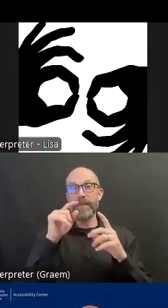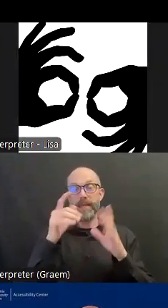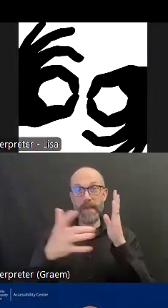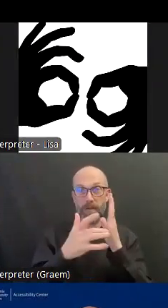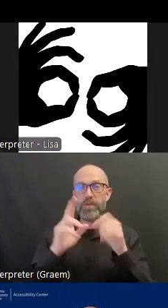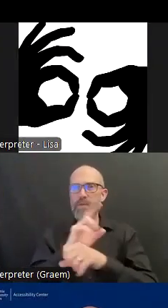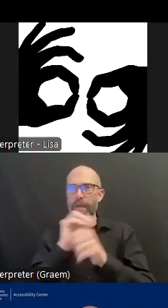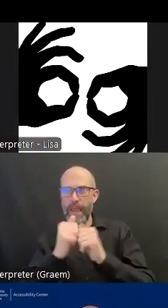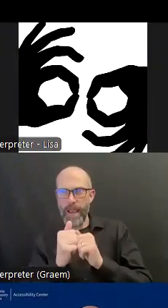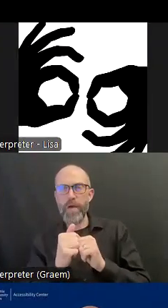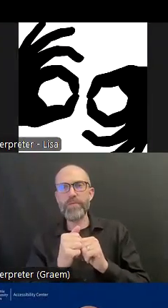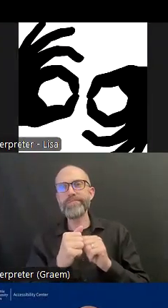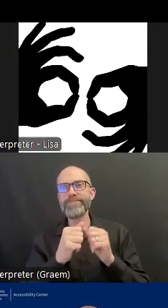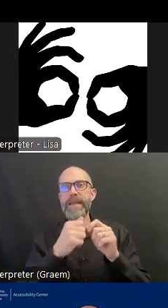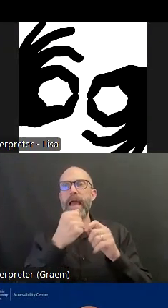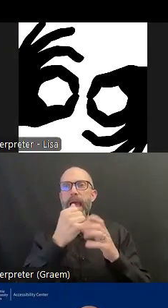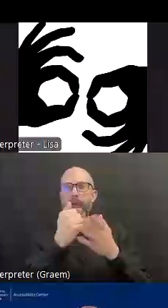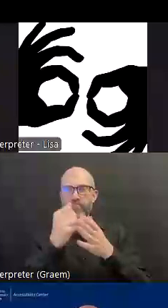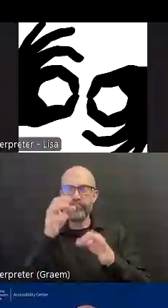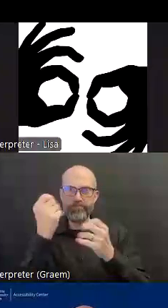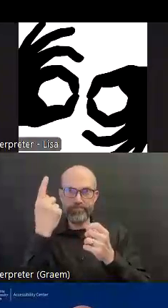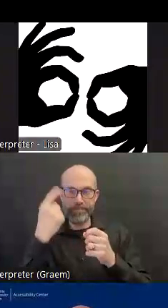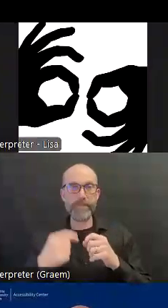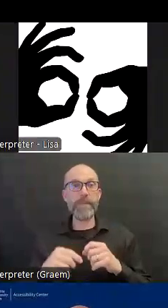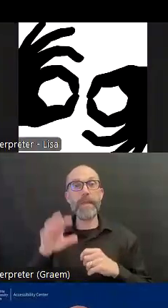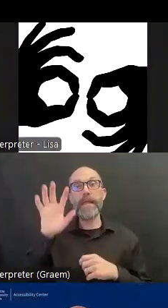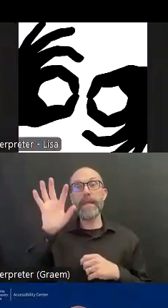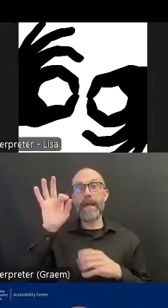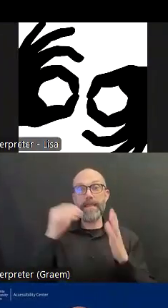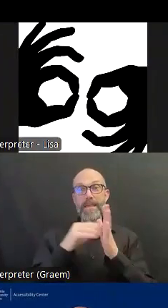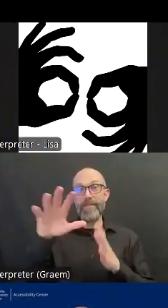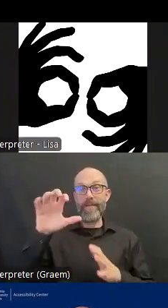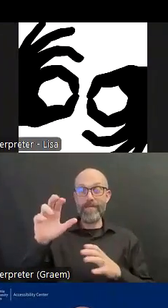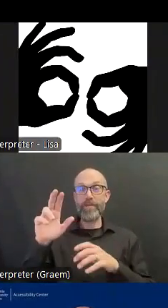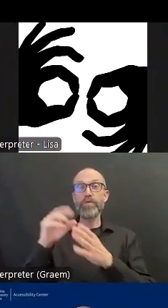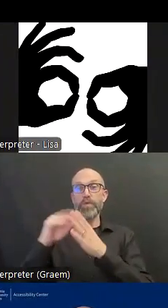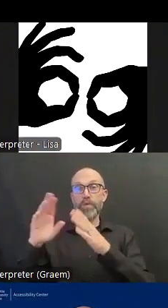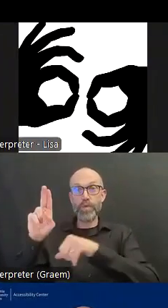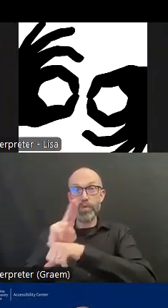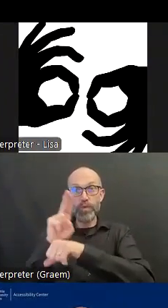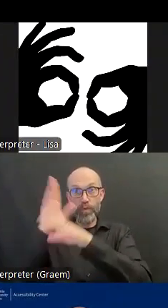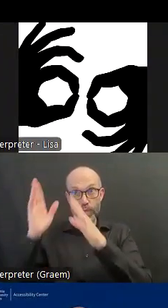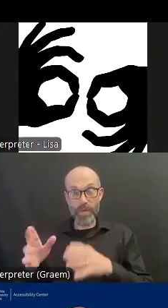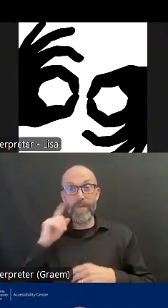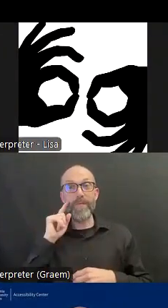There are, in this example, 9,500 student users. And let me just say, this is for a college, in this example,